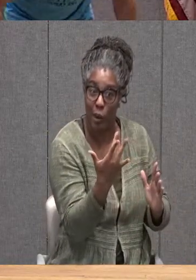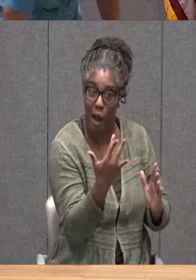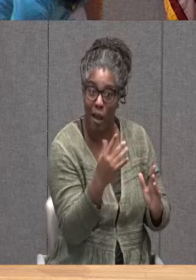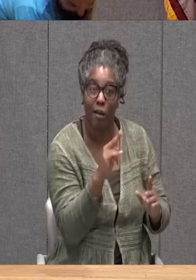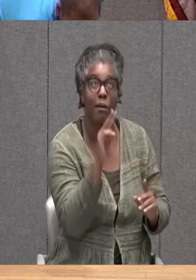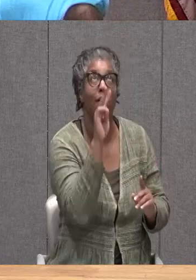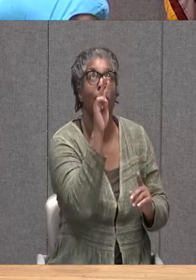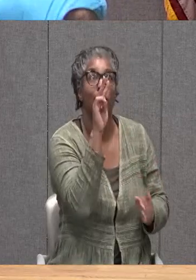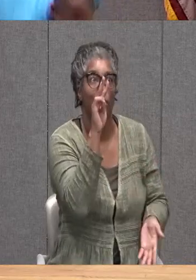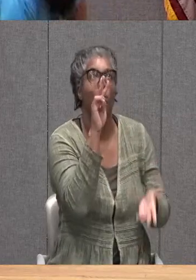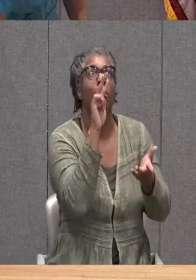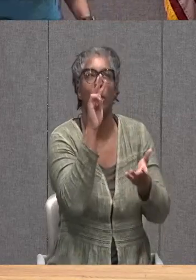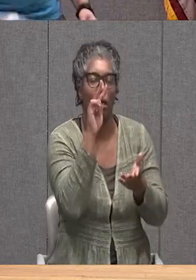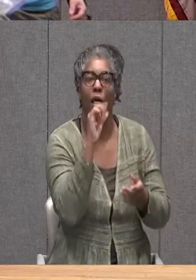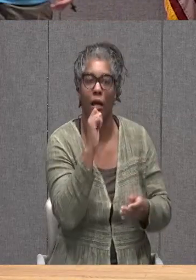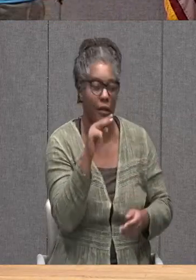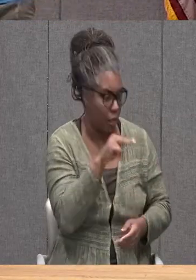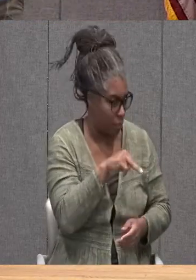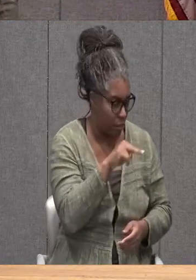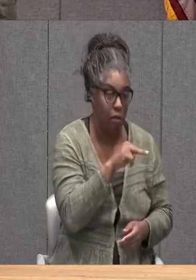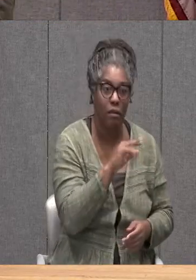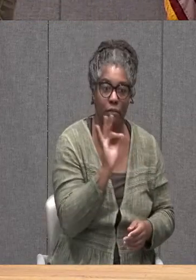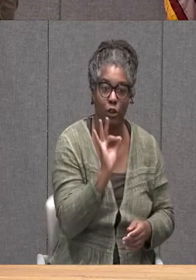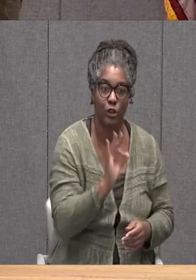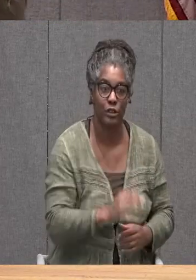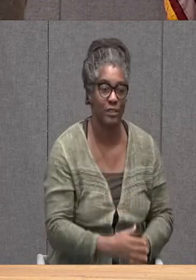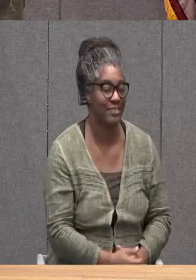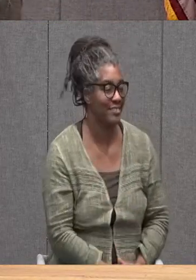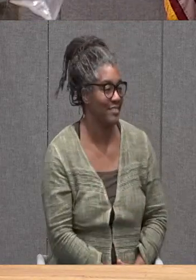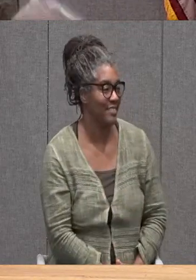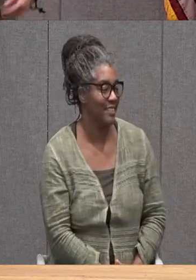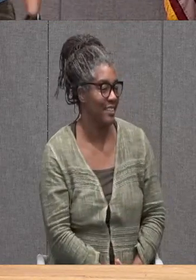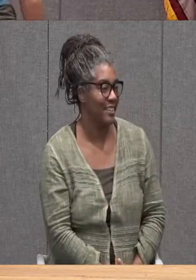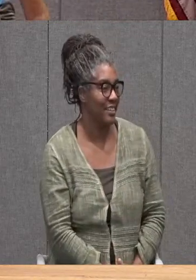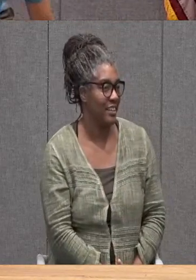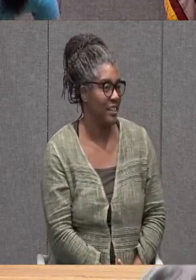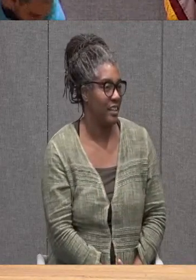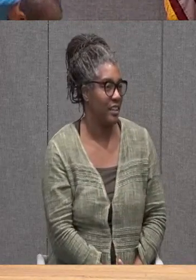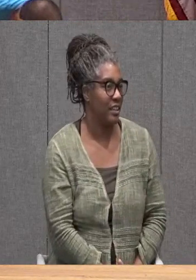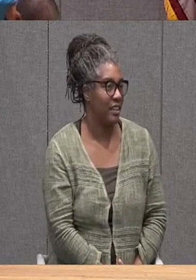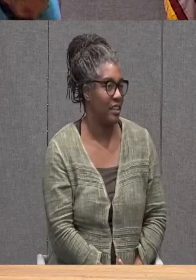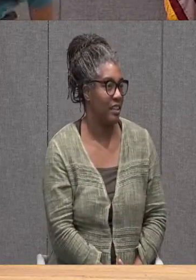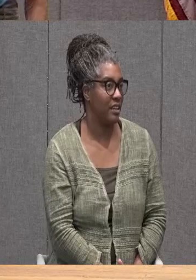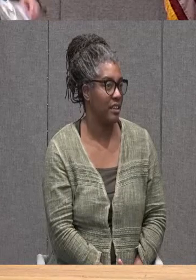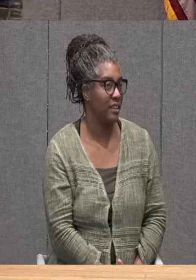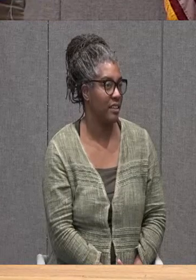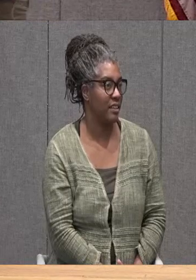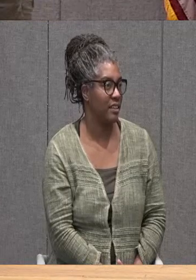(in foreign language) (plastic crinkling and popping)